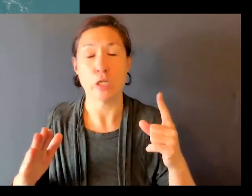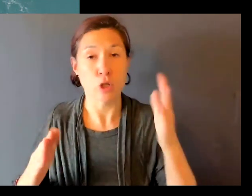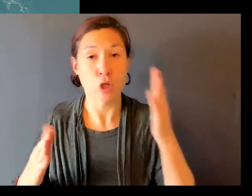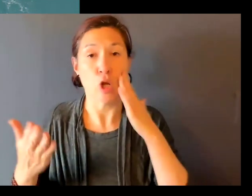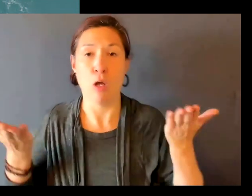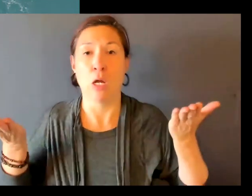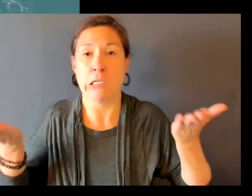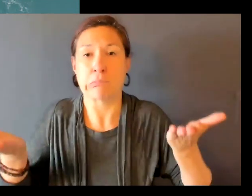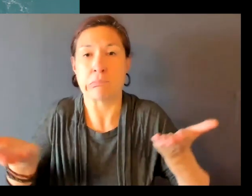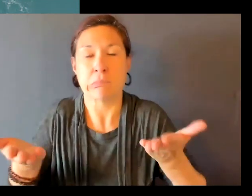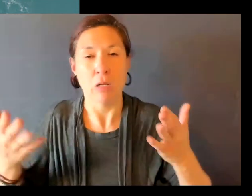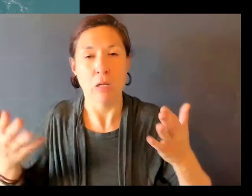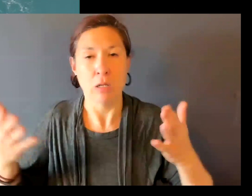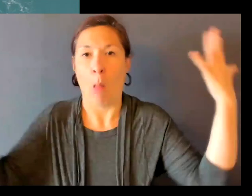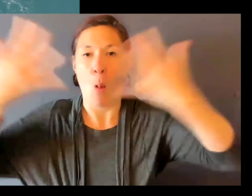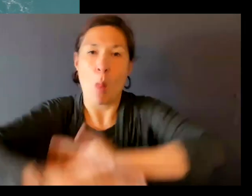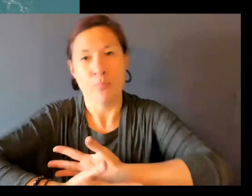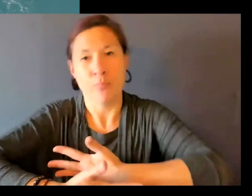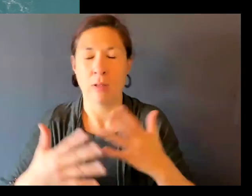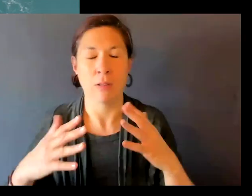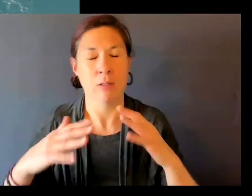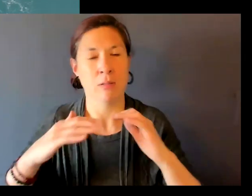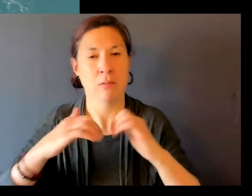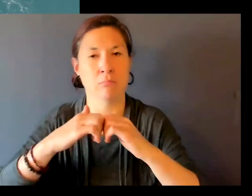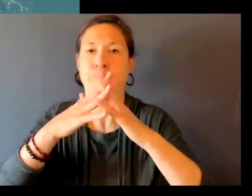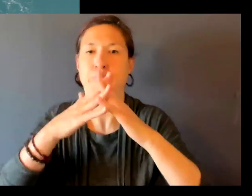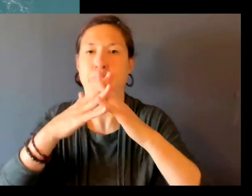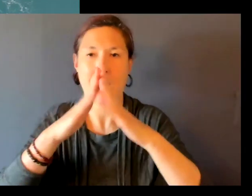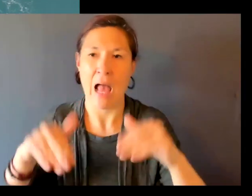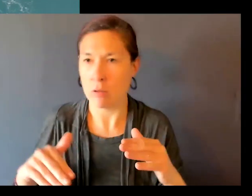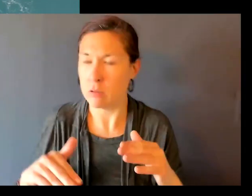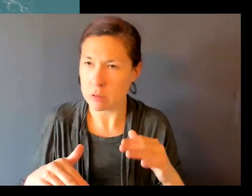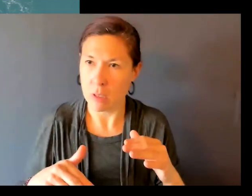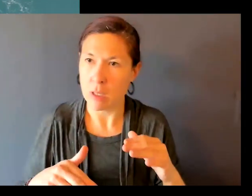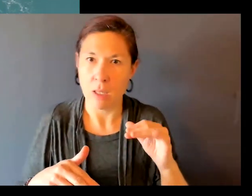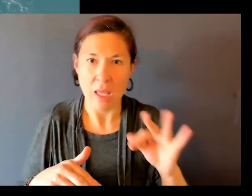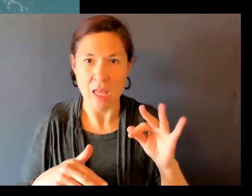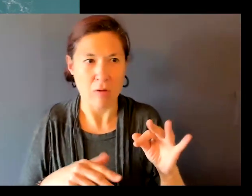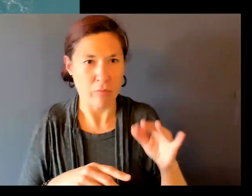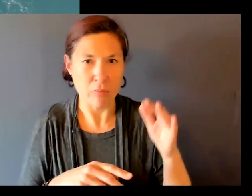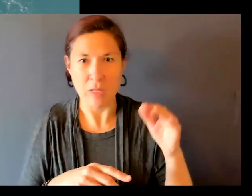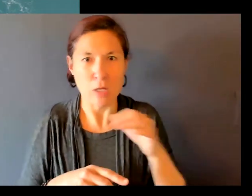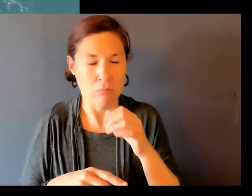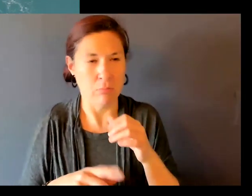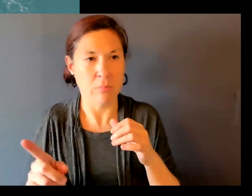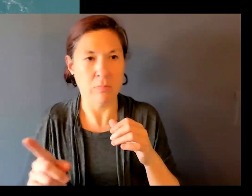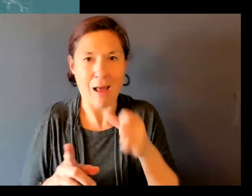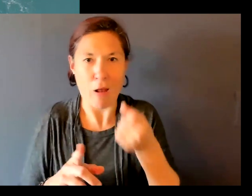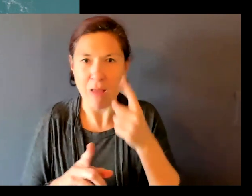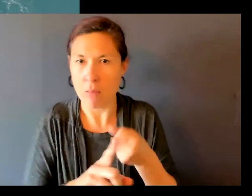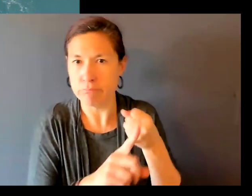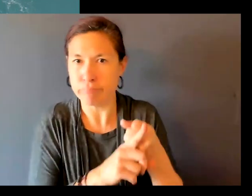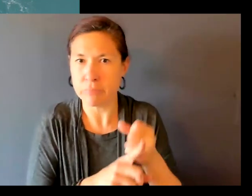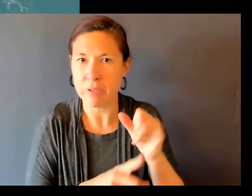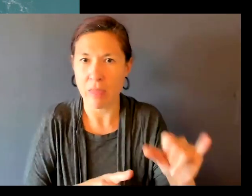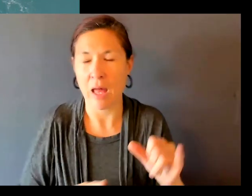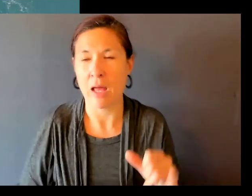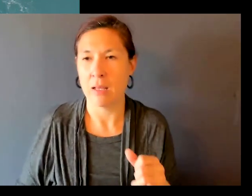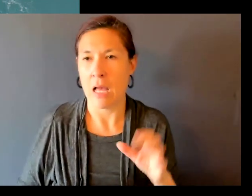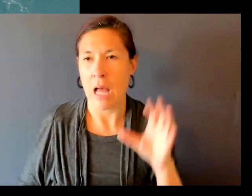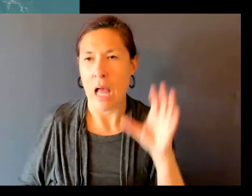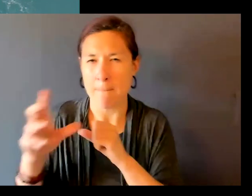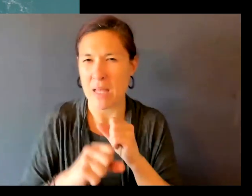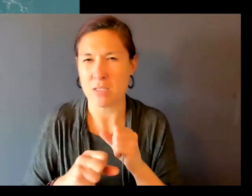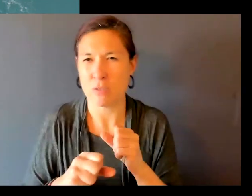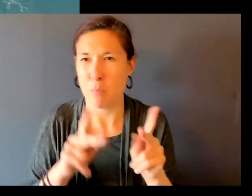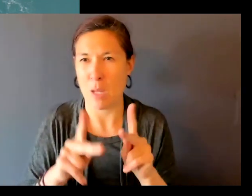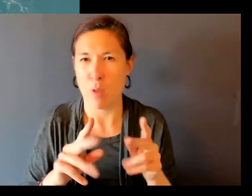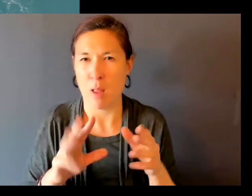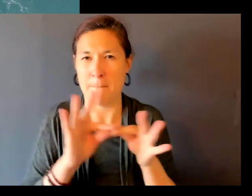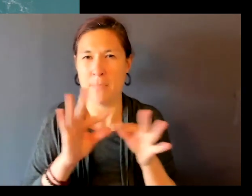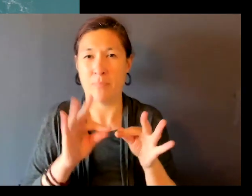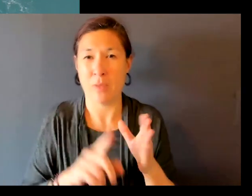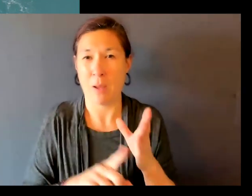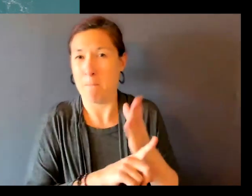They will never, ever have the chance to experience a bio -- a bio diverse pine barons forest or wetlands out of their -- in their backyard.